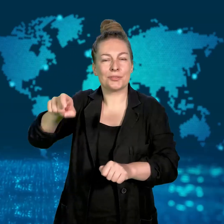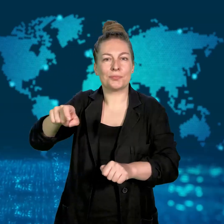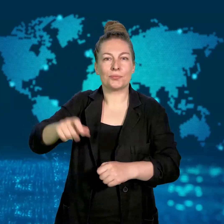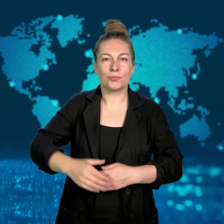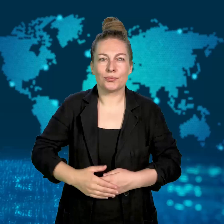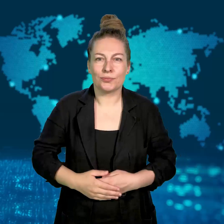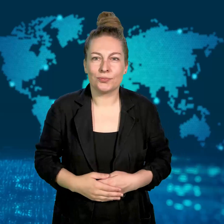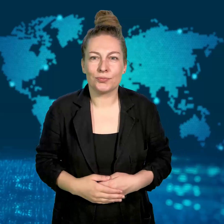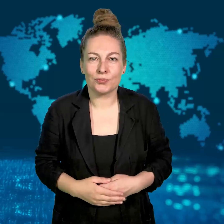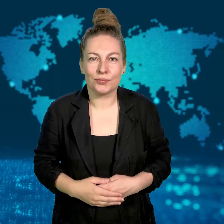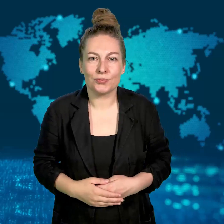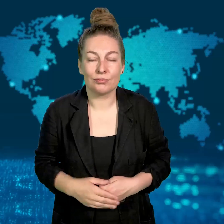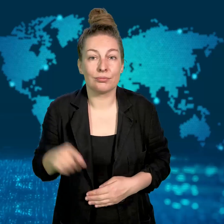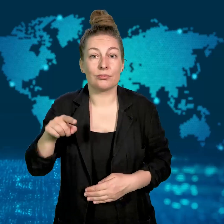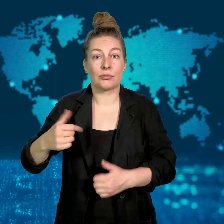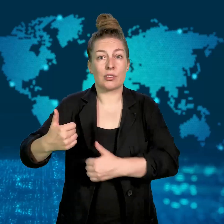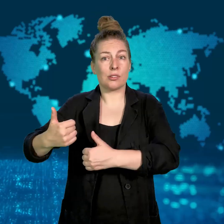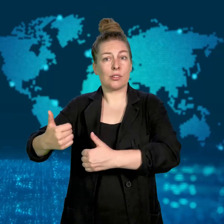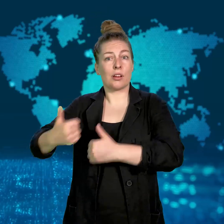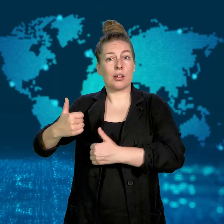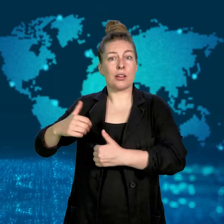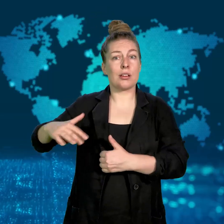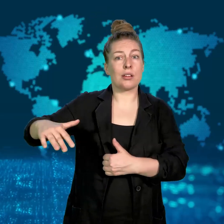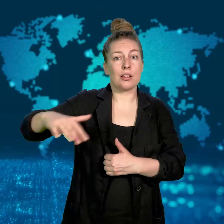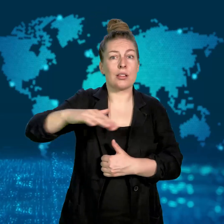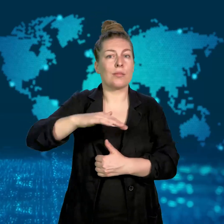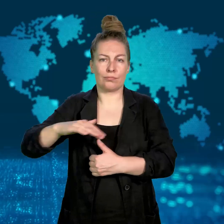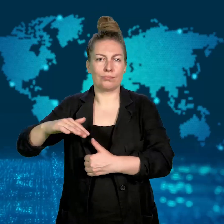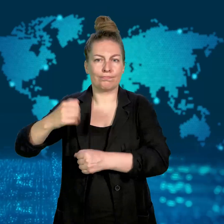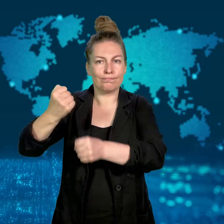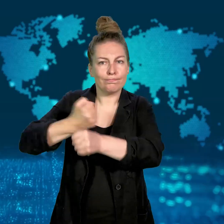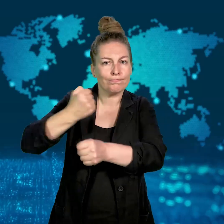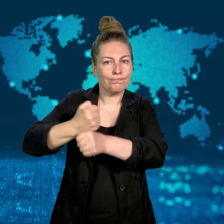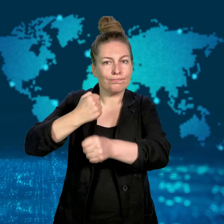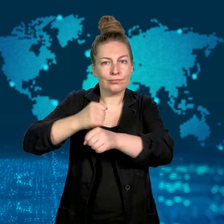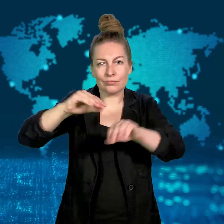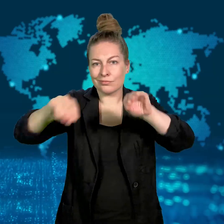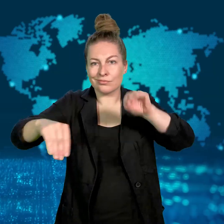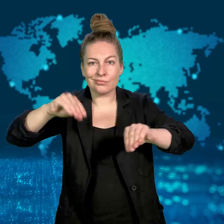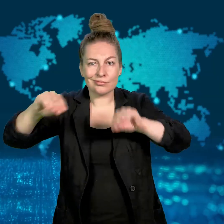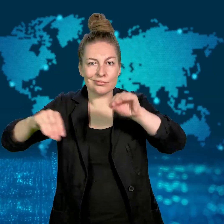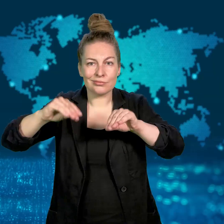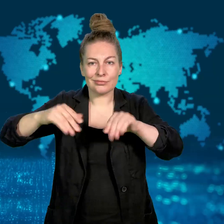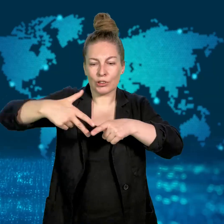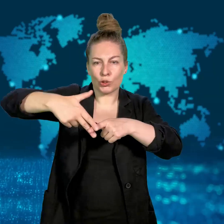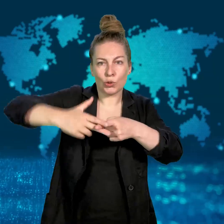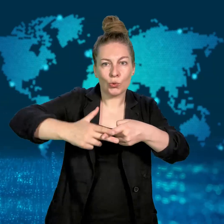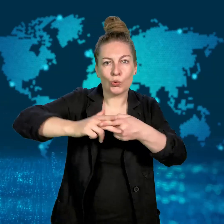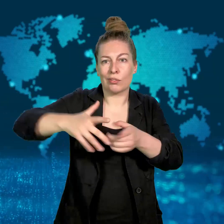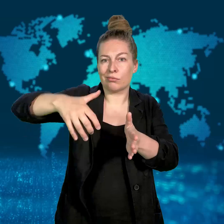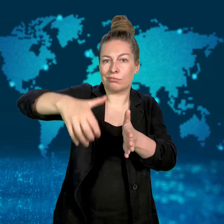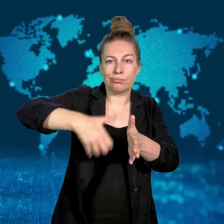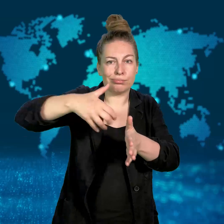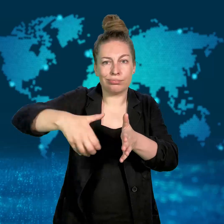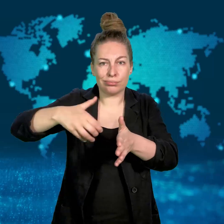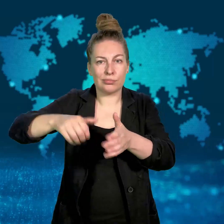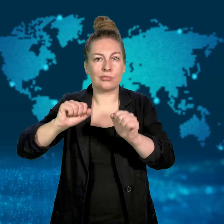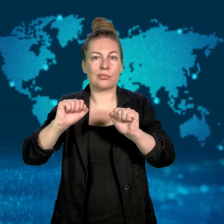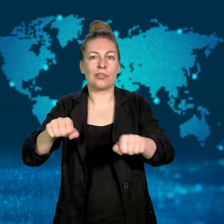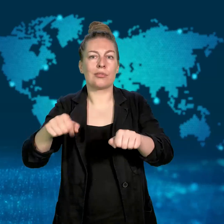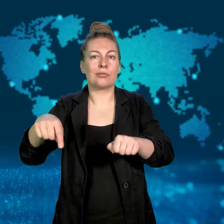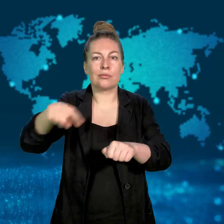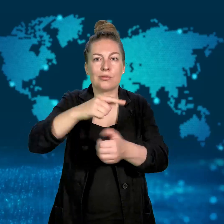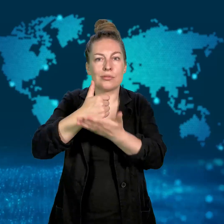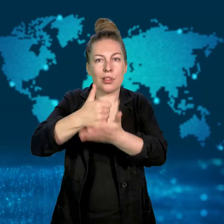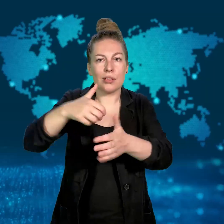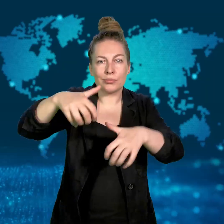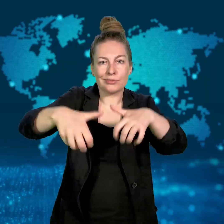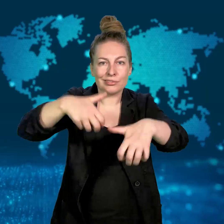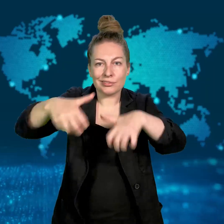He provided funds to a local official to help buy emergency supplies.